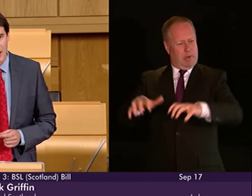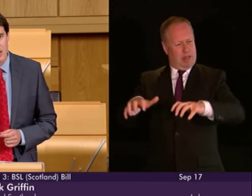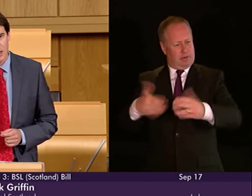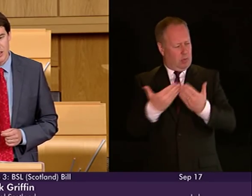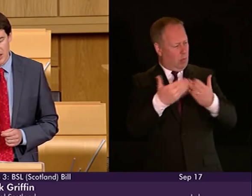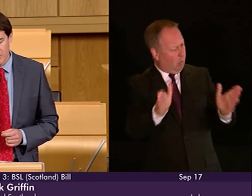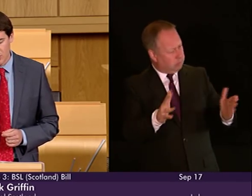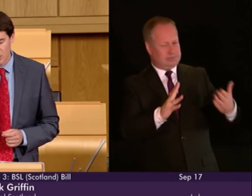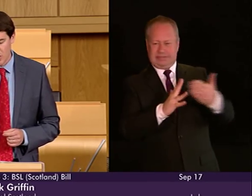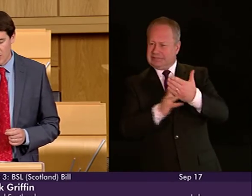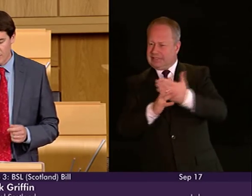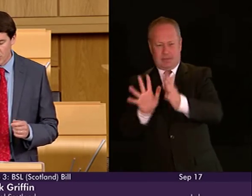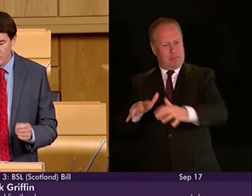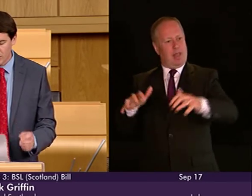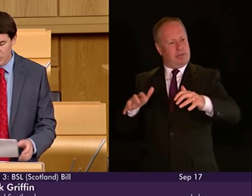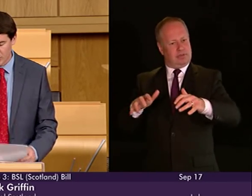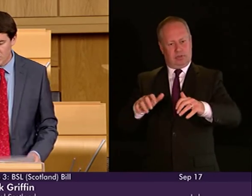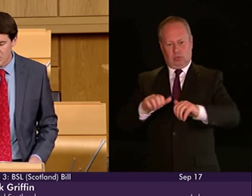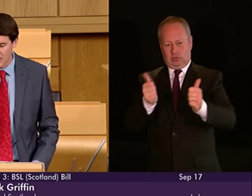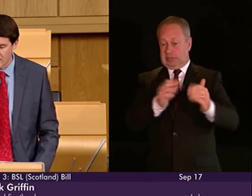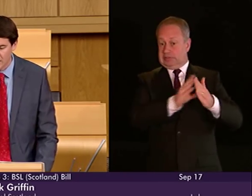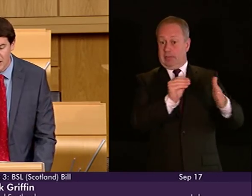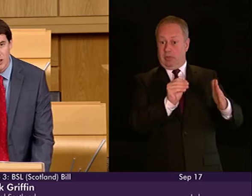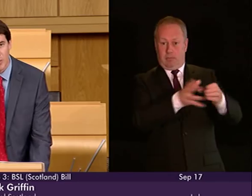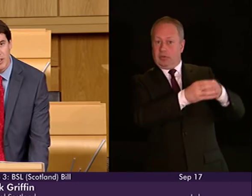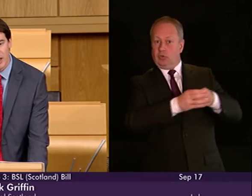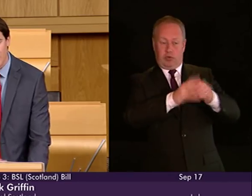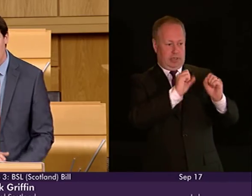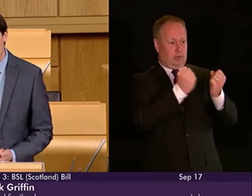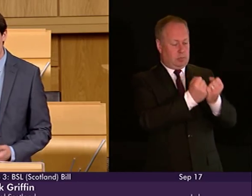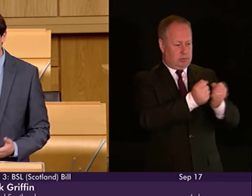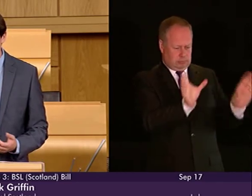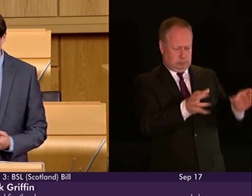fantastic example of members of a minority group in our society coming together, forming a